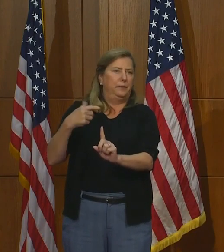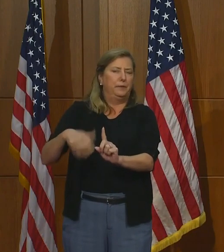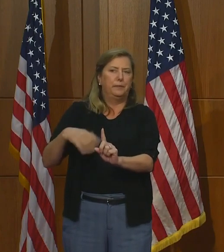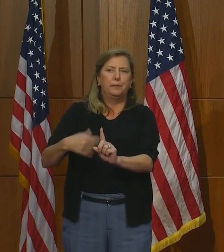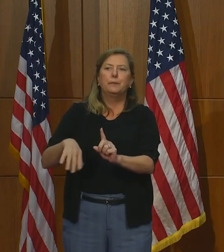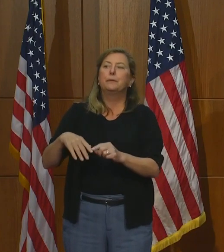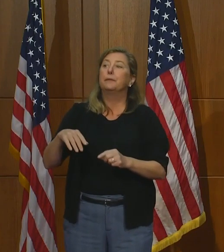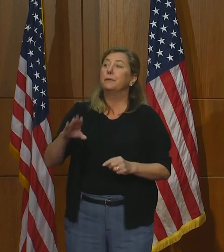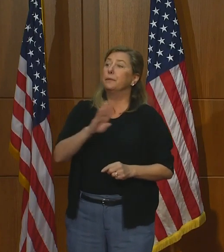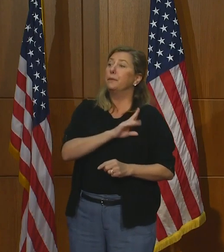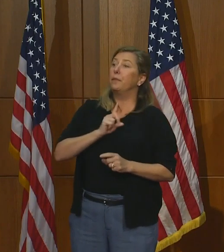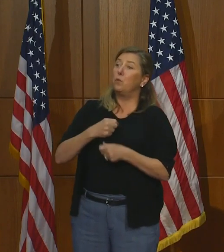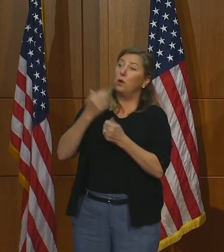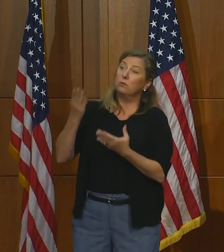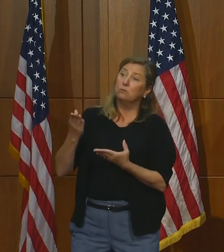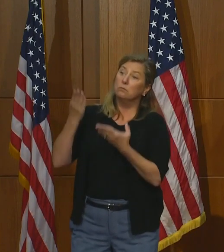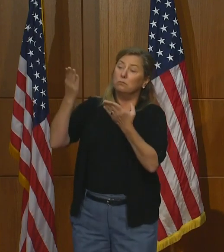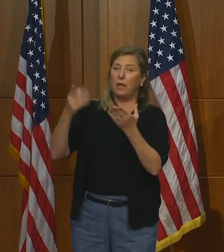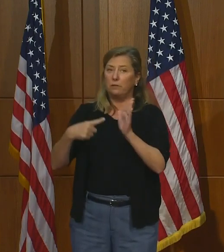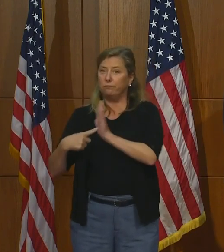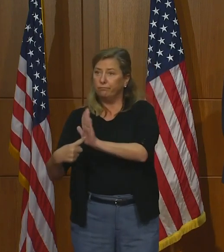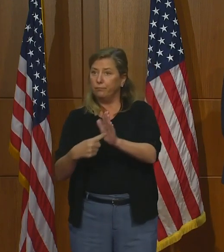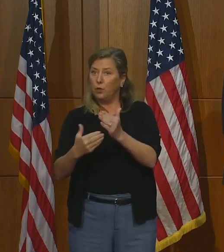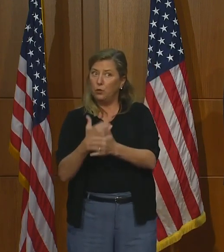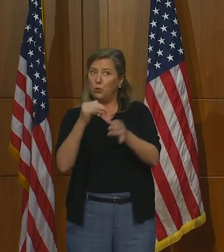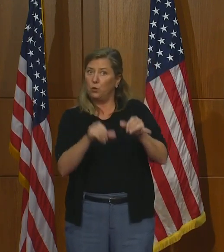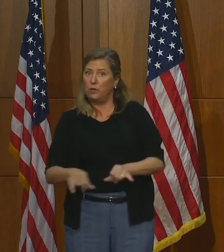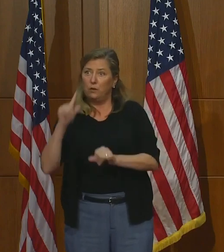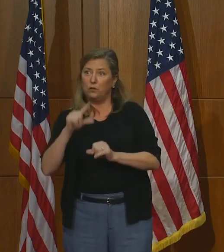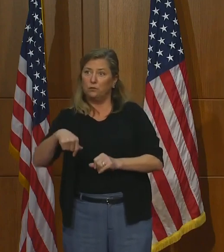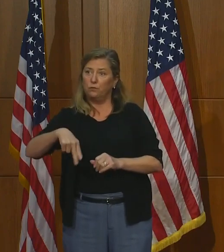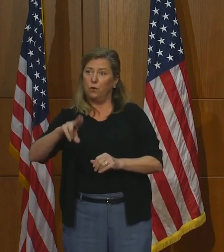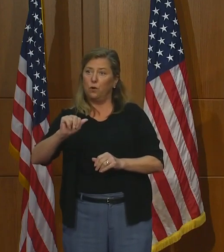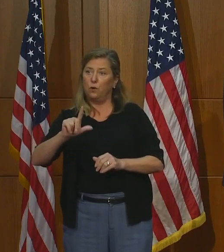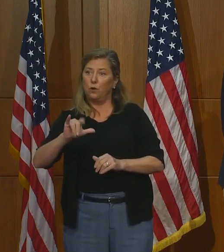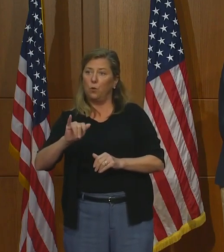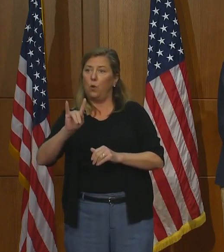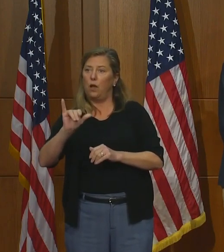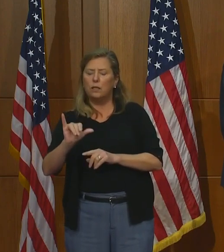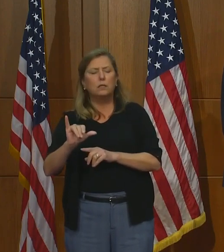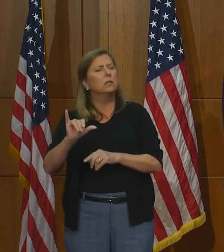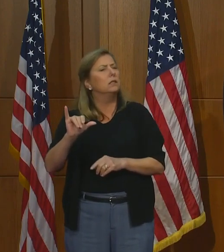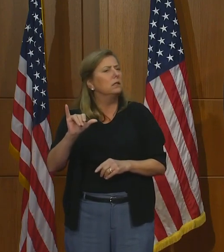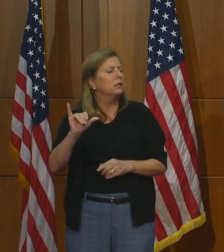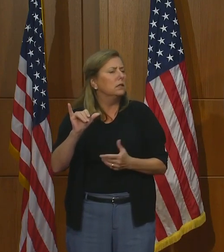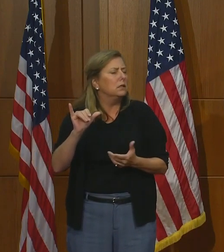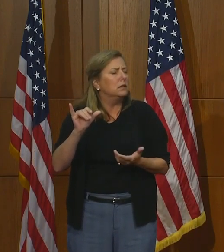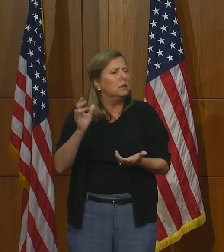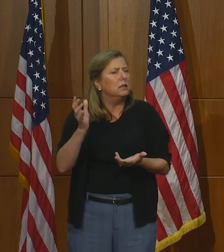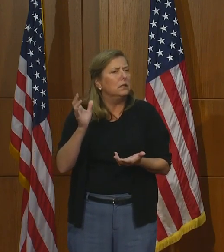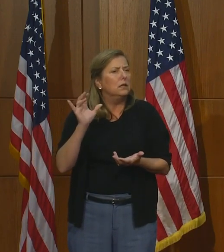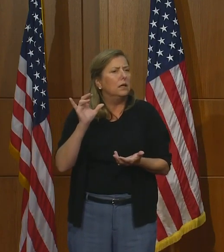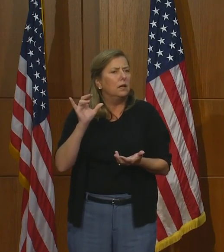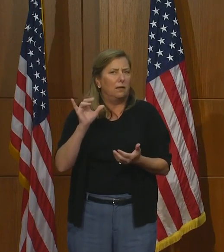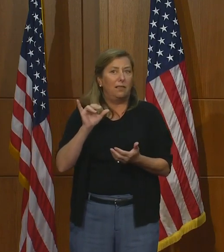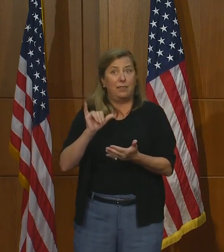LOOK AT MY AWAY THAT WE LACK.